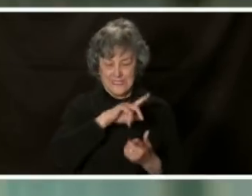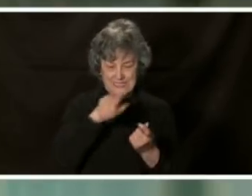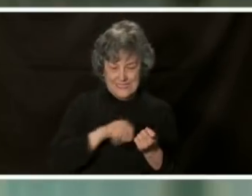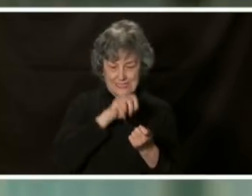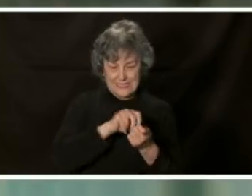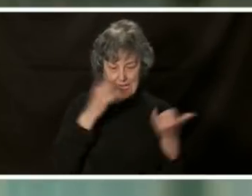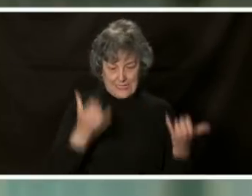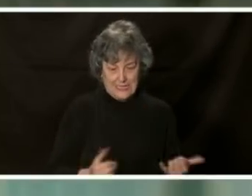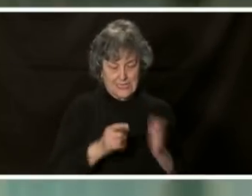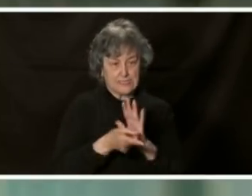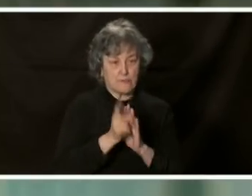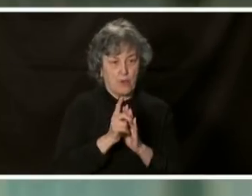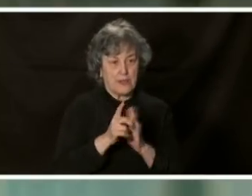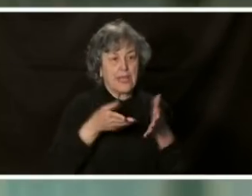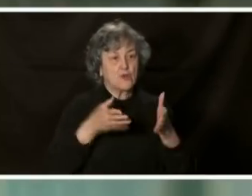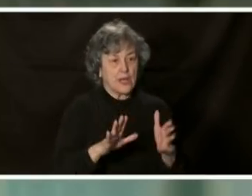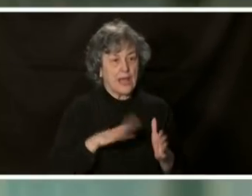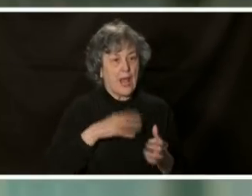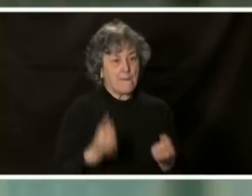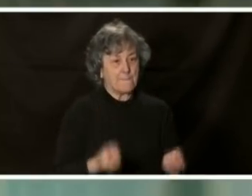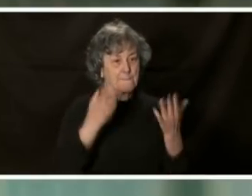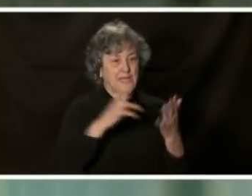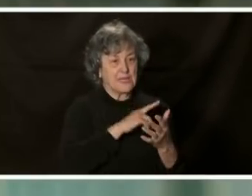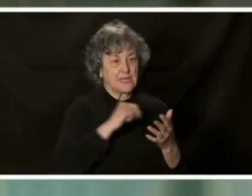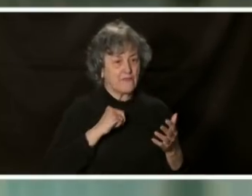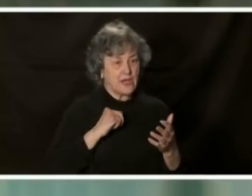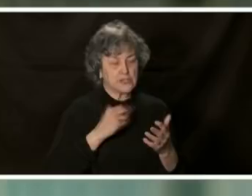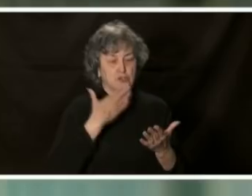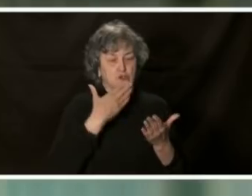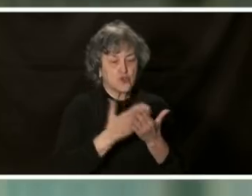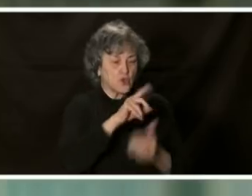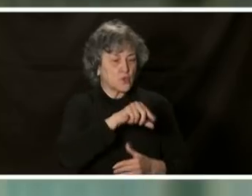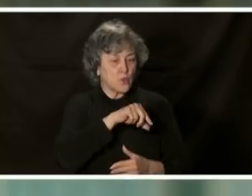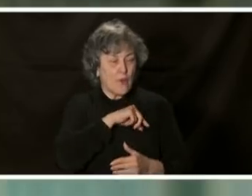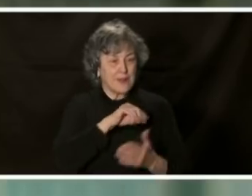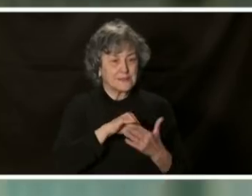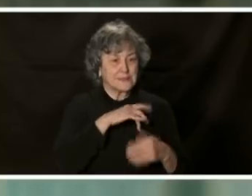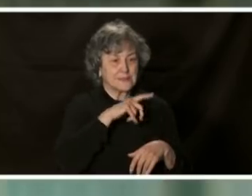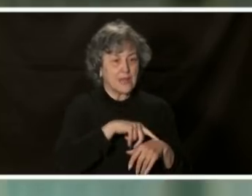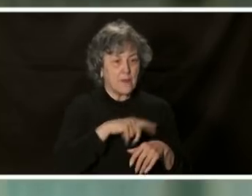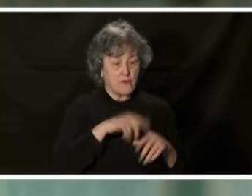IT HAS ALLOWED MANY OF US QUALITY TIME WITH FAMILY AND FRIENDS, EVEN FROM A DISTANCE;